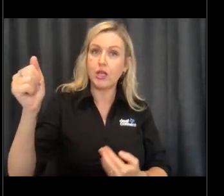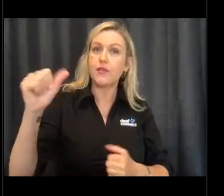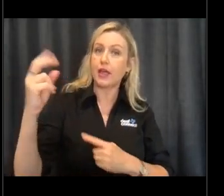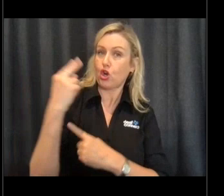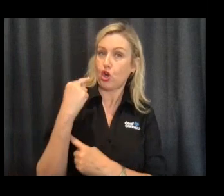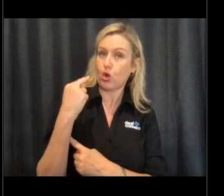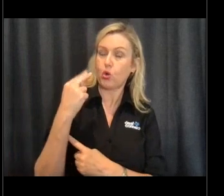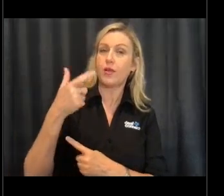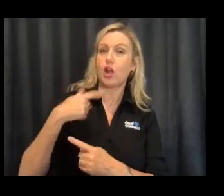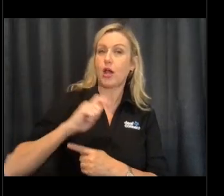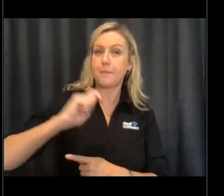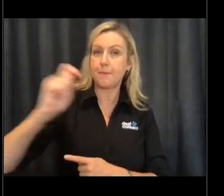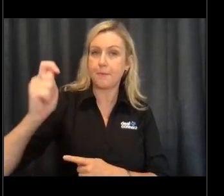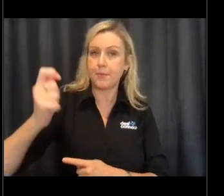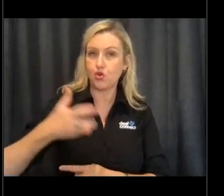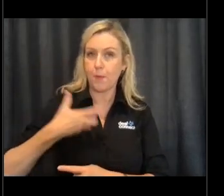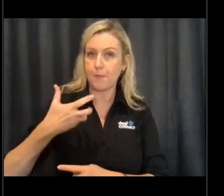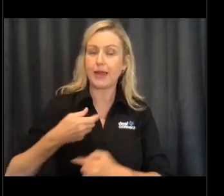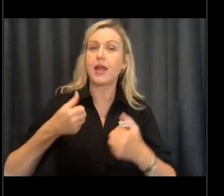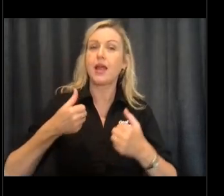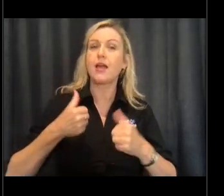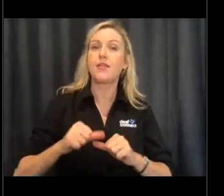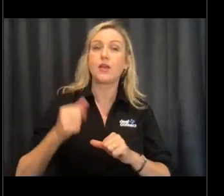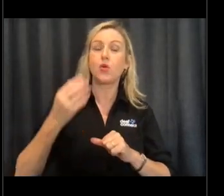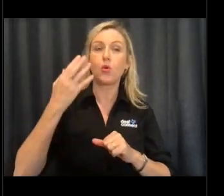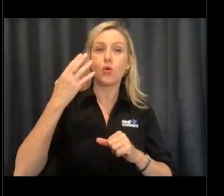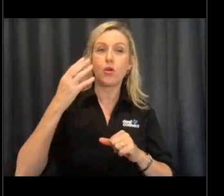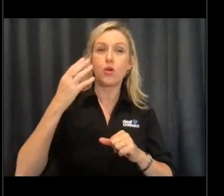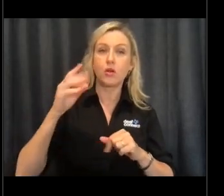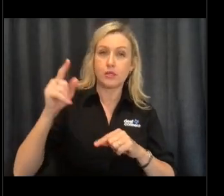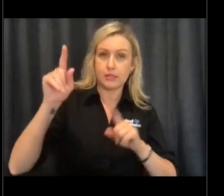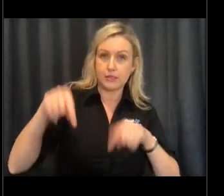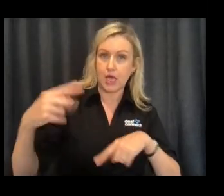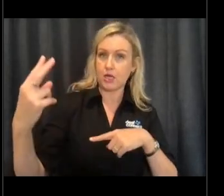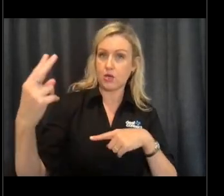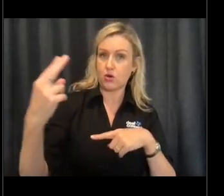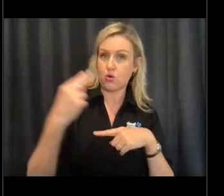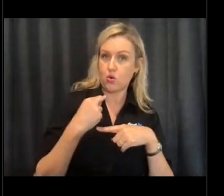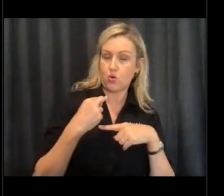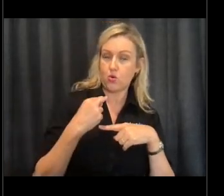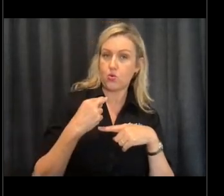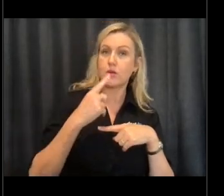got two years from when the insurer's internal dispute resolution area have looked at the